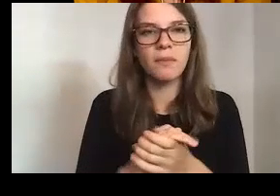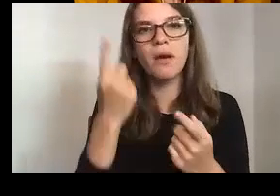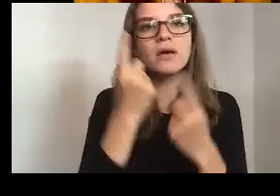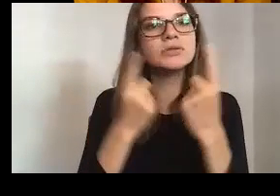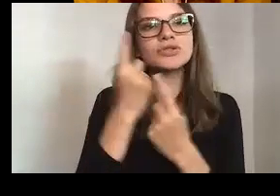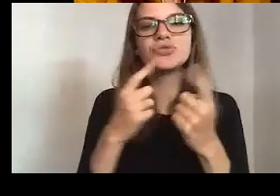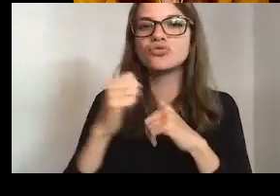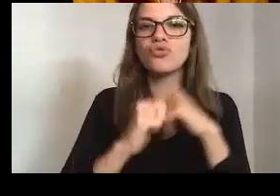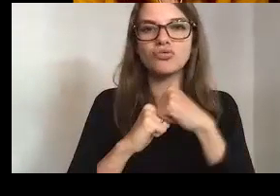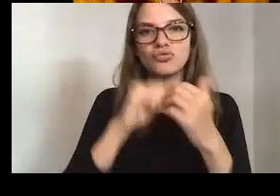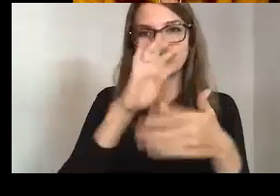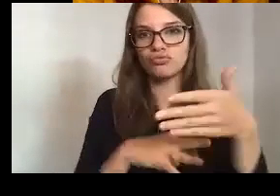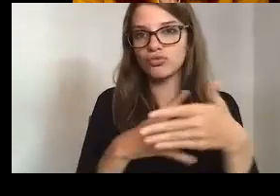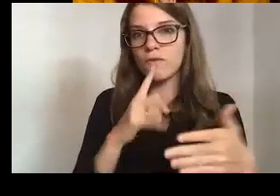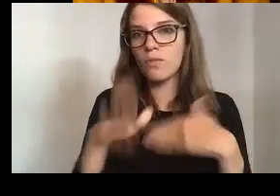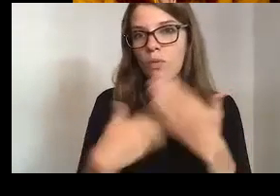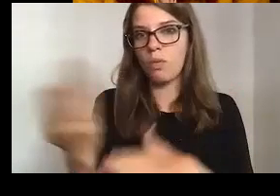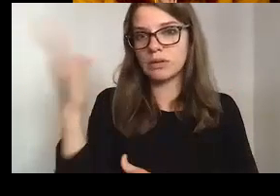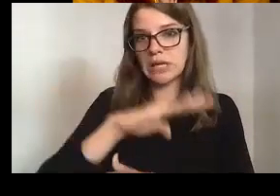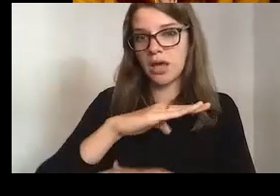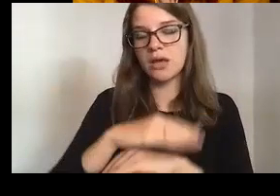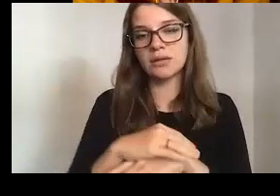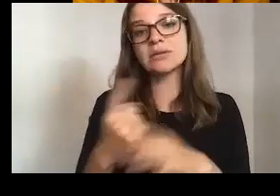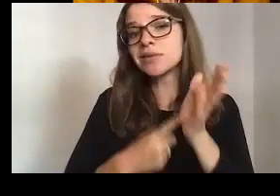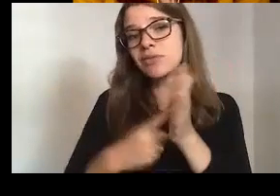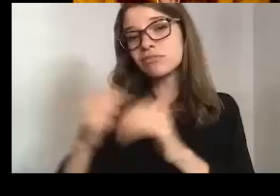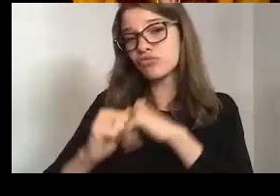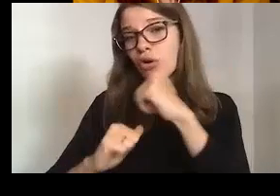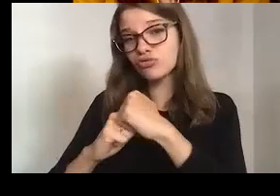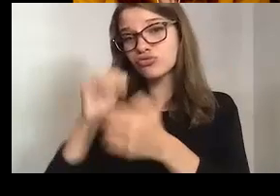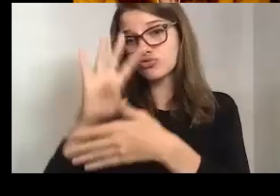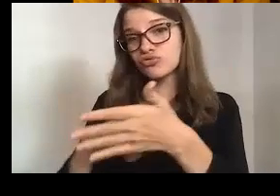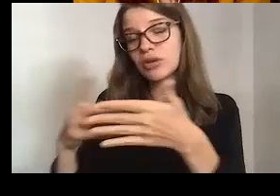of the day and you know sometimes structure if we think about things like scheduling it can